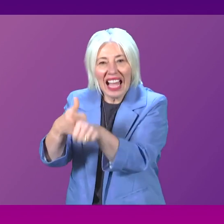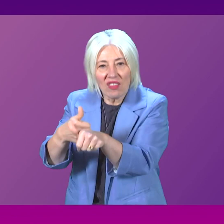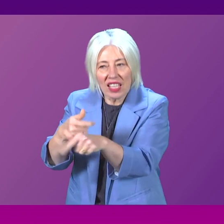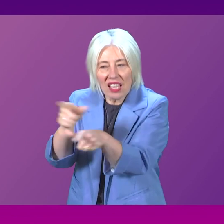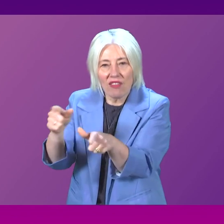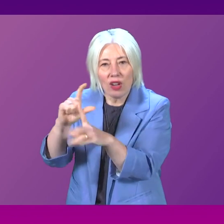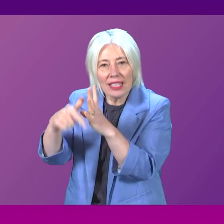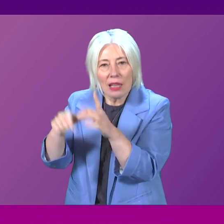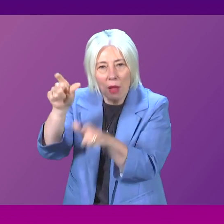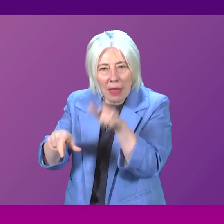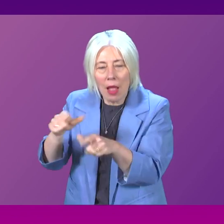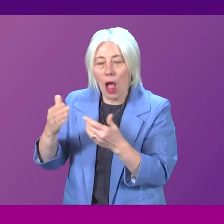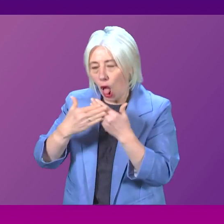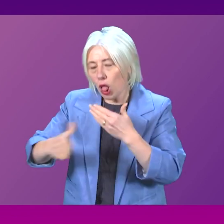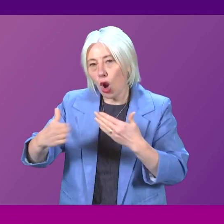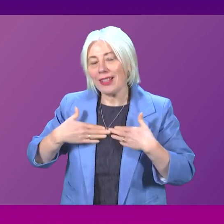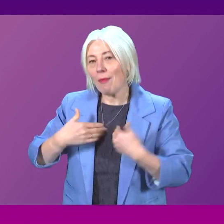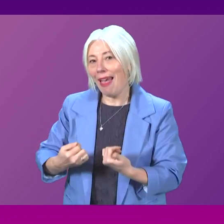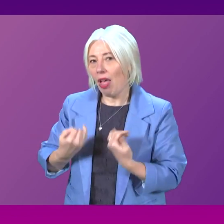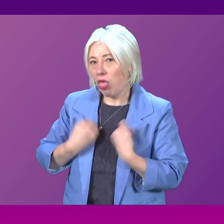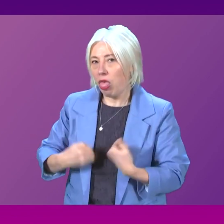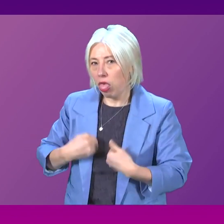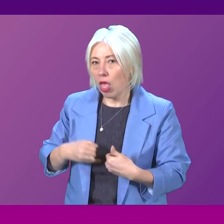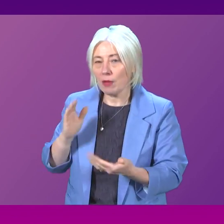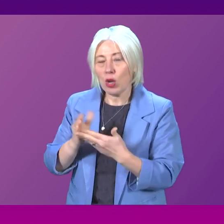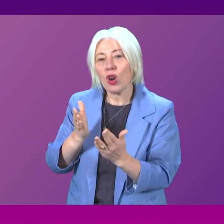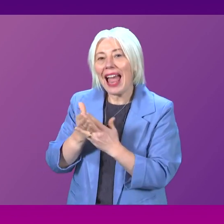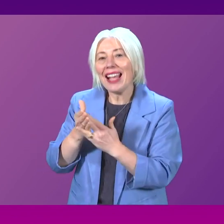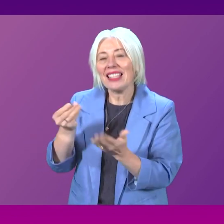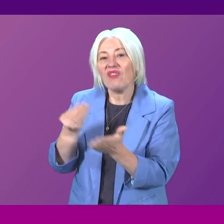with long-term health conditions to access the financial support that they are entitled to.